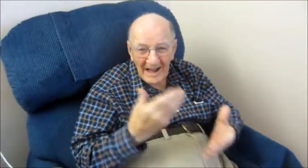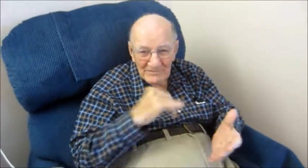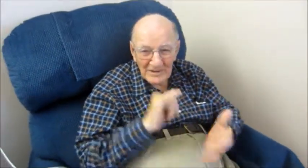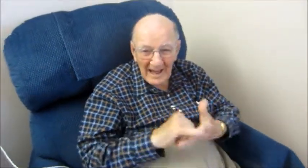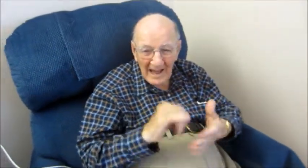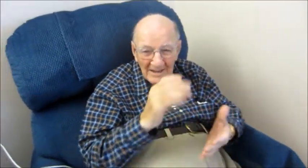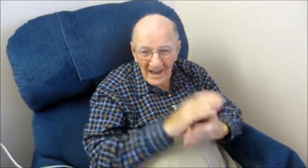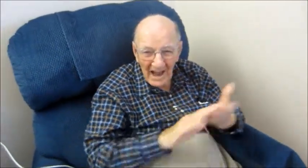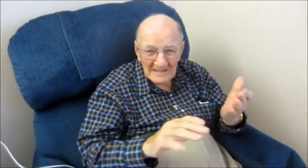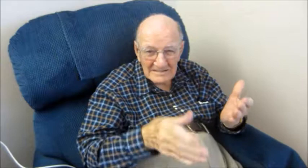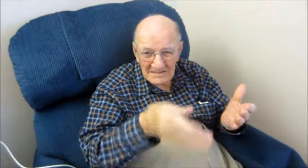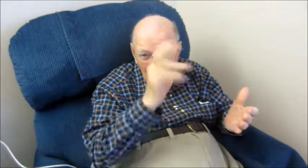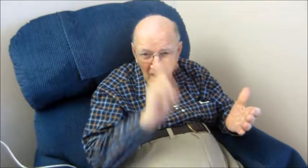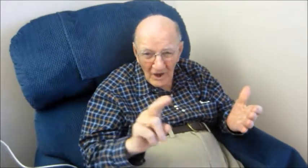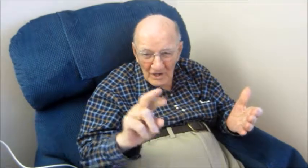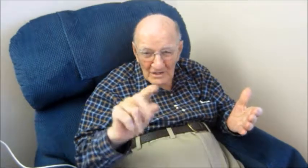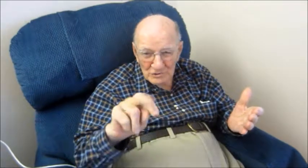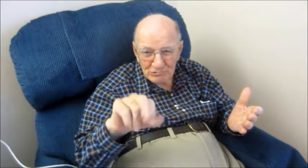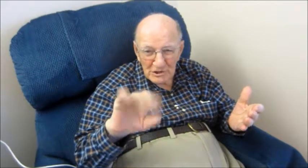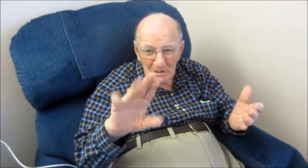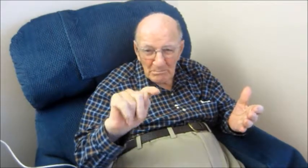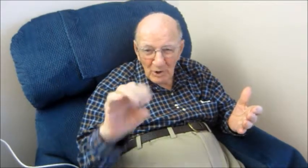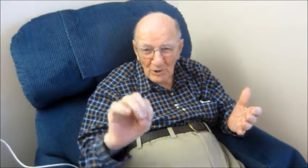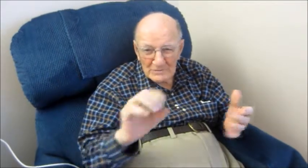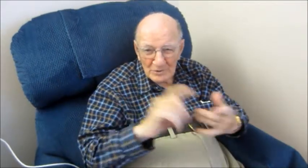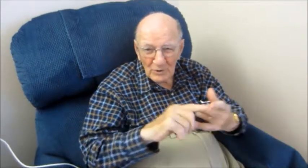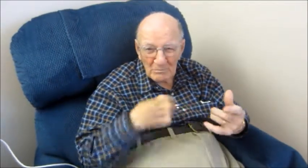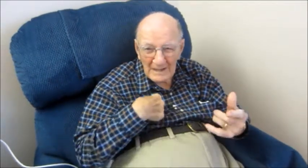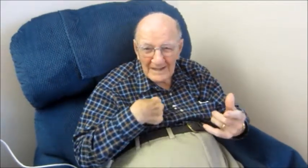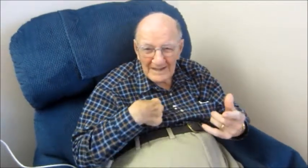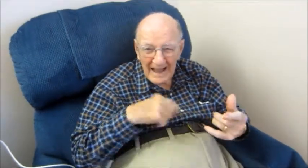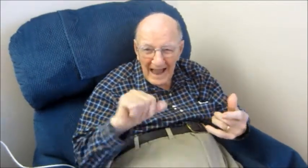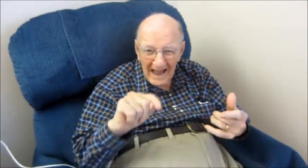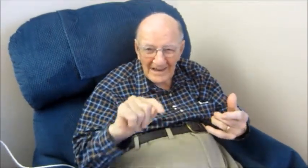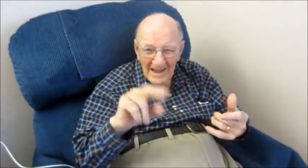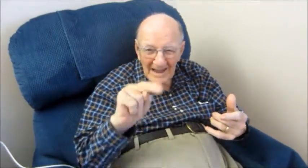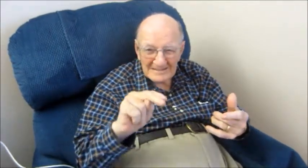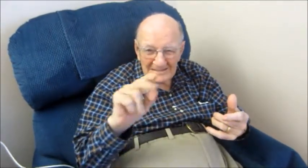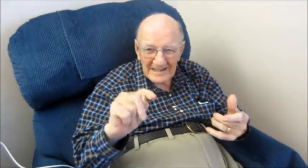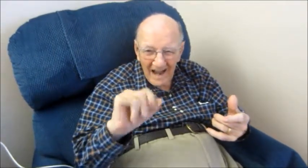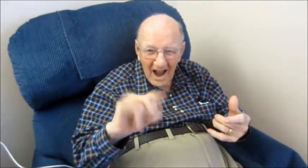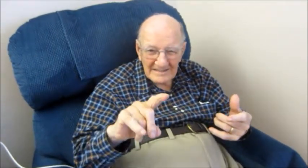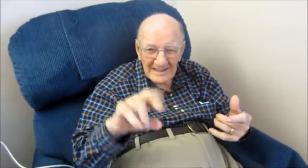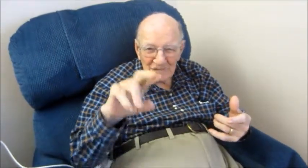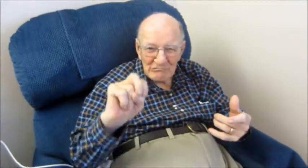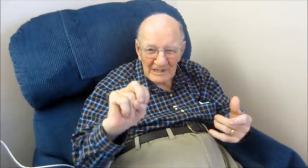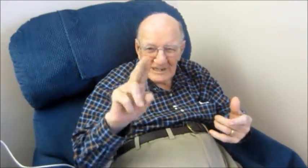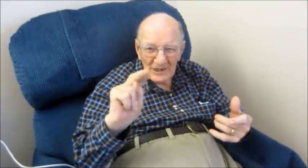and thanks for that nice honorary tribute to me at the NTID reunion